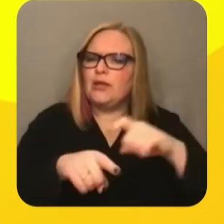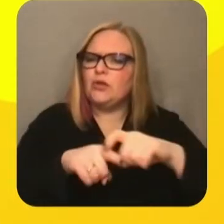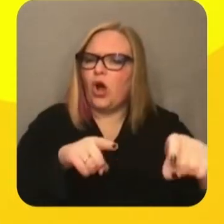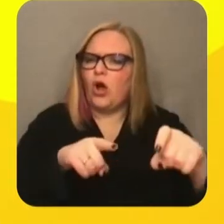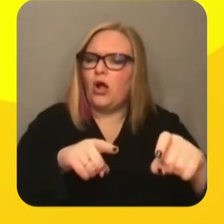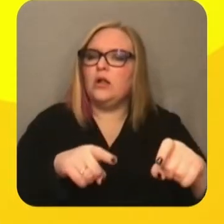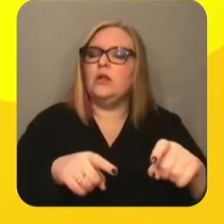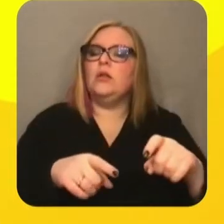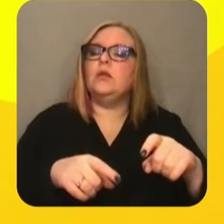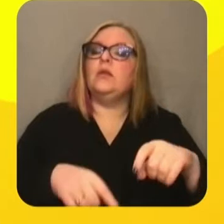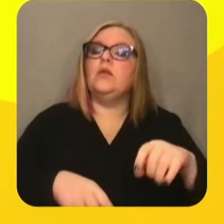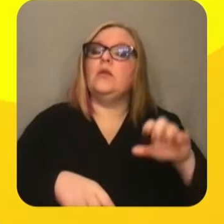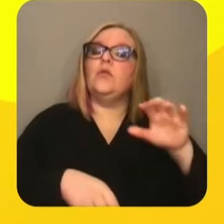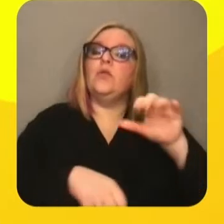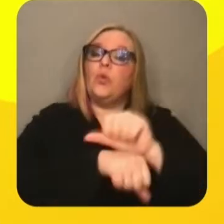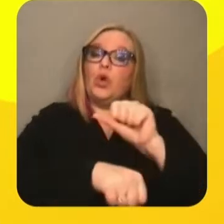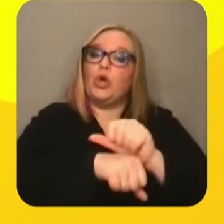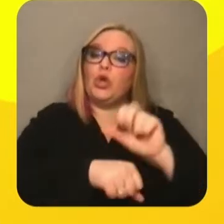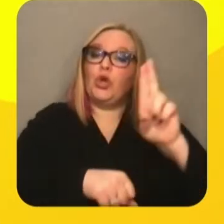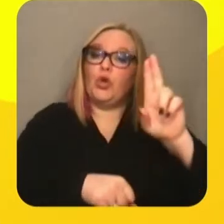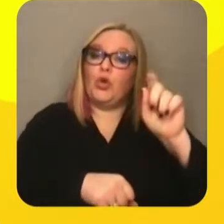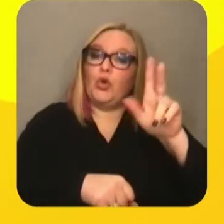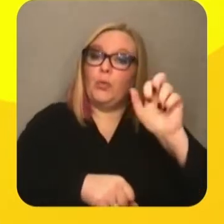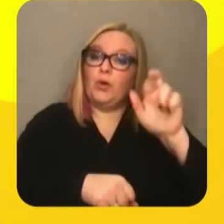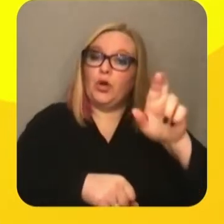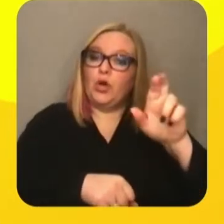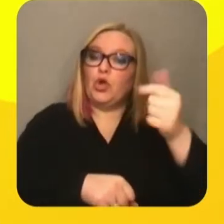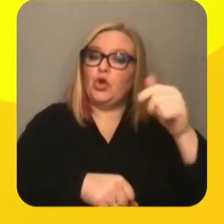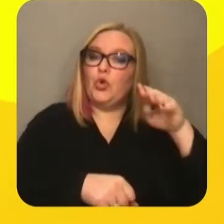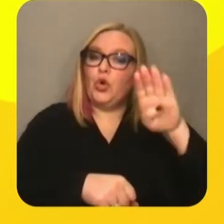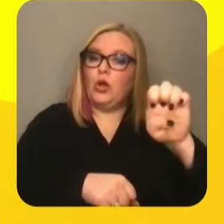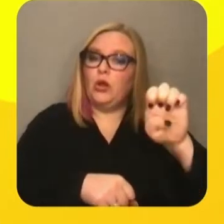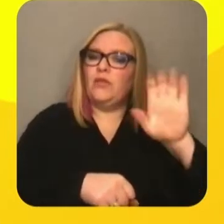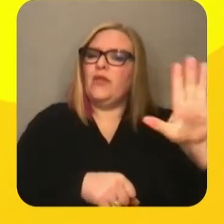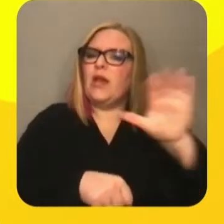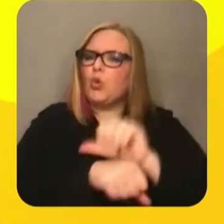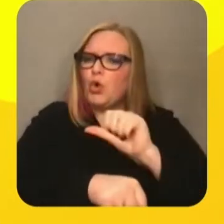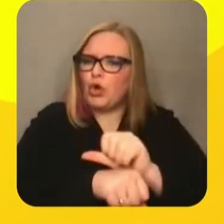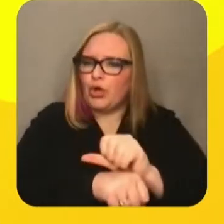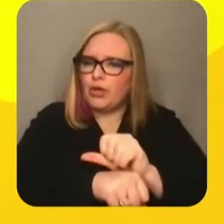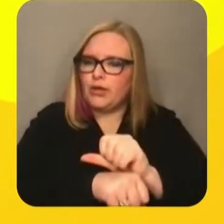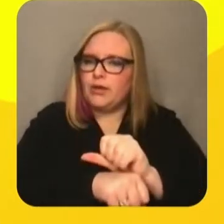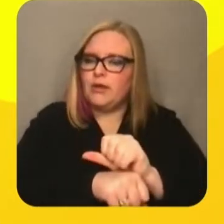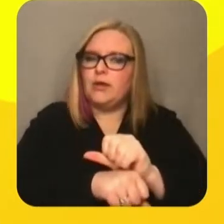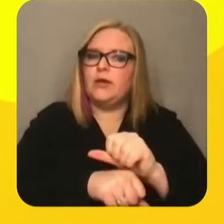that both Uber and Google are doing where there is this collaboration